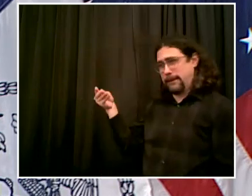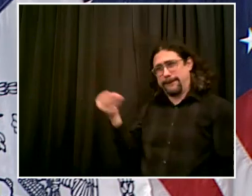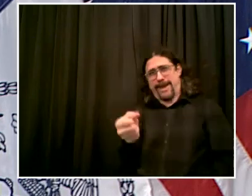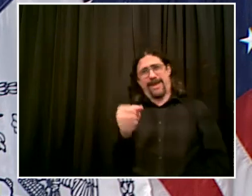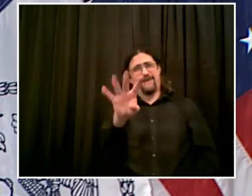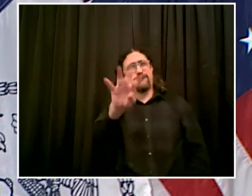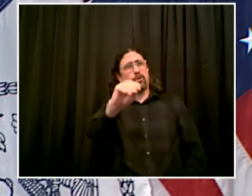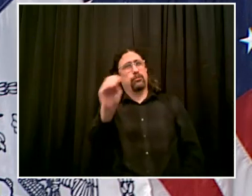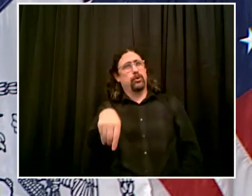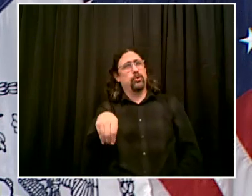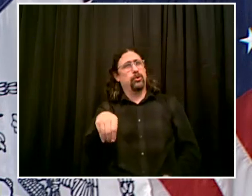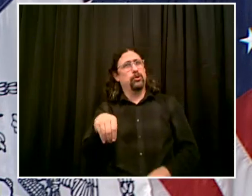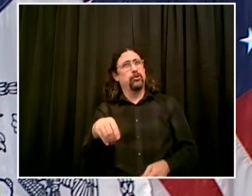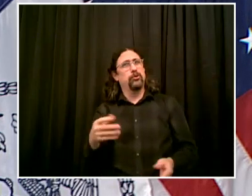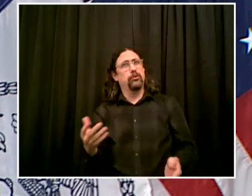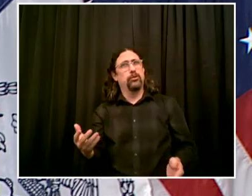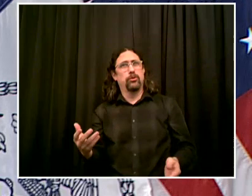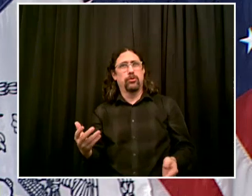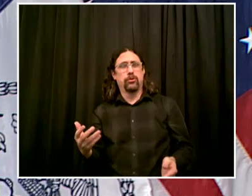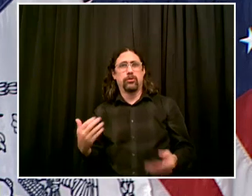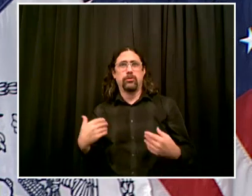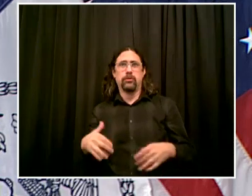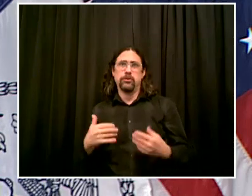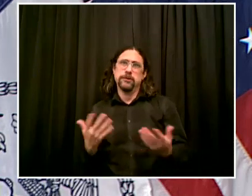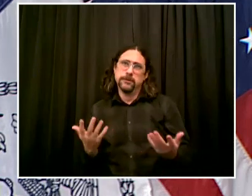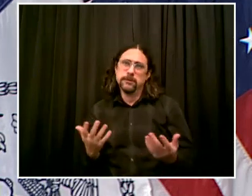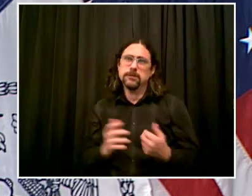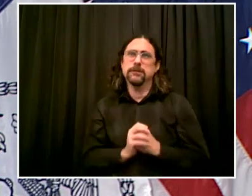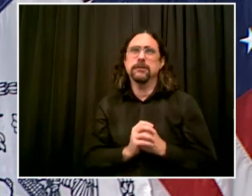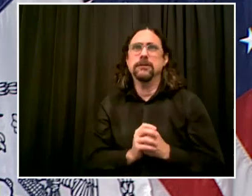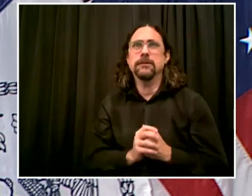GROWTH.